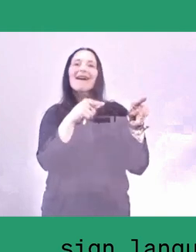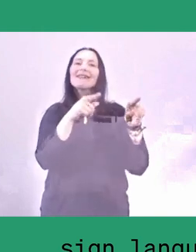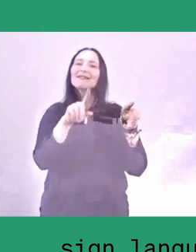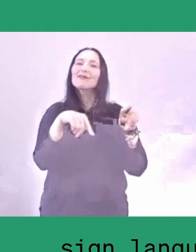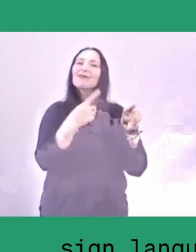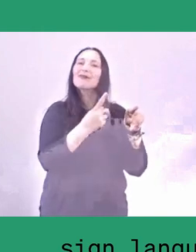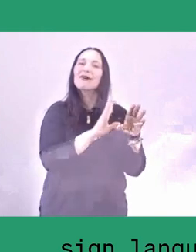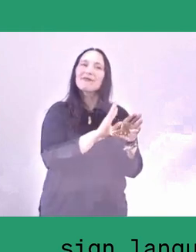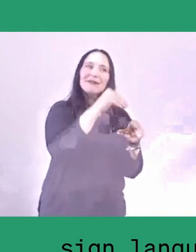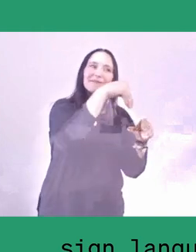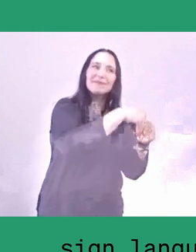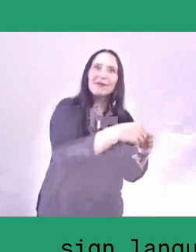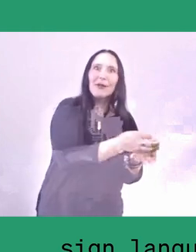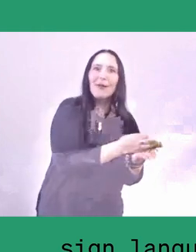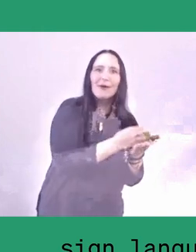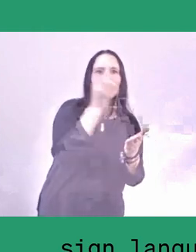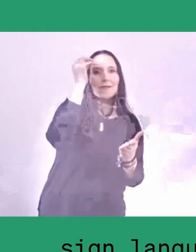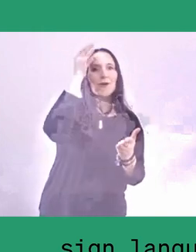as well as the dissemination of this local knowledge